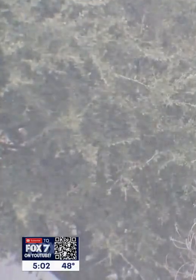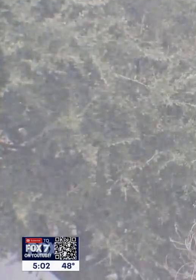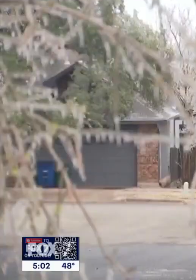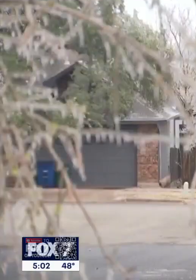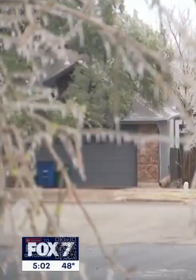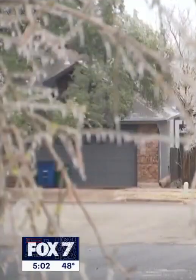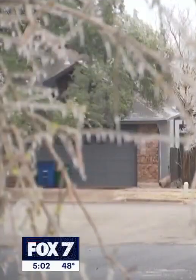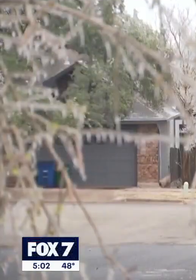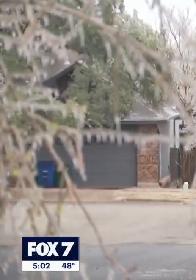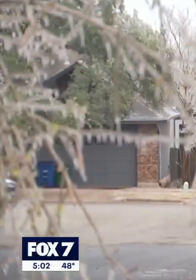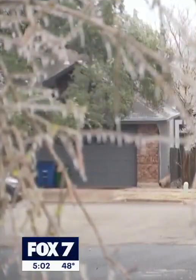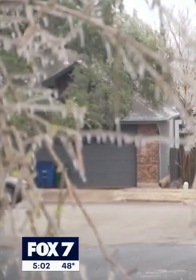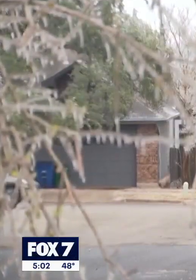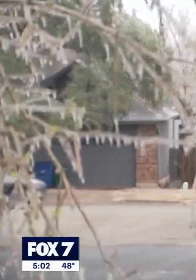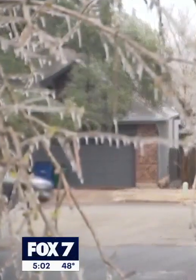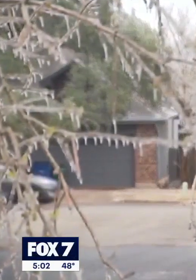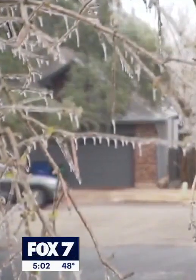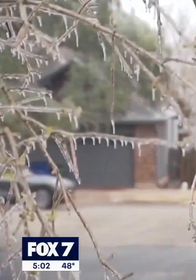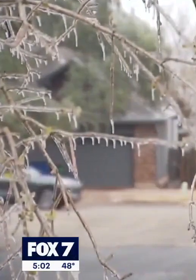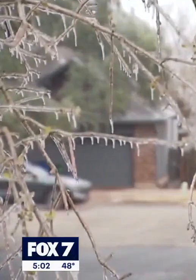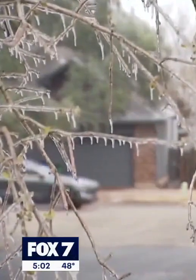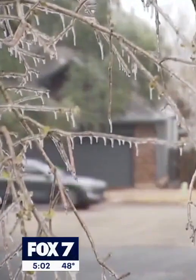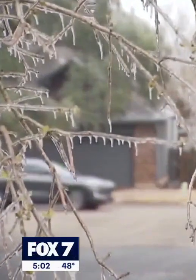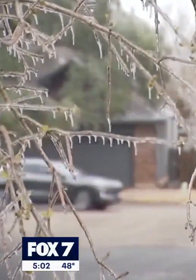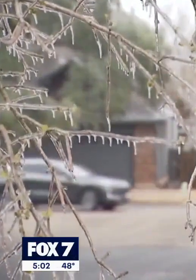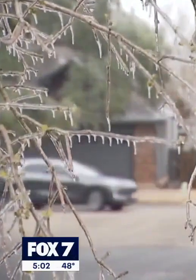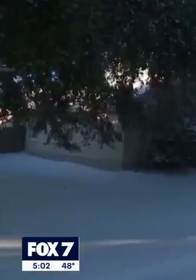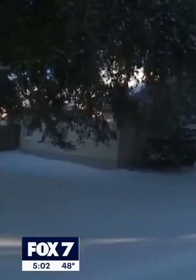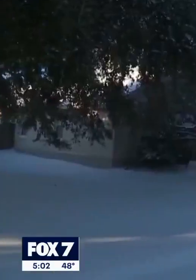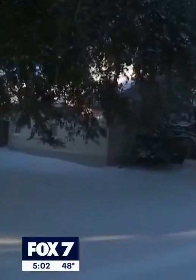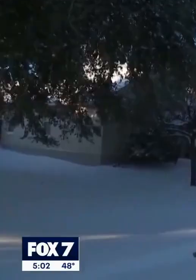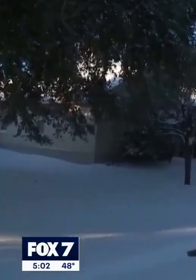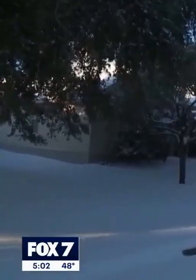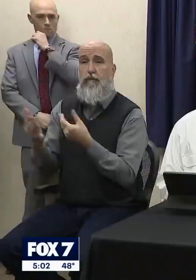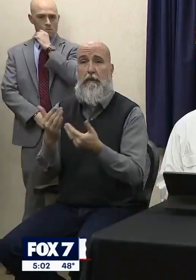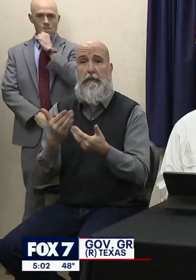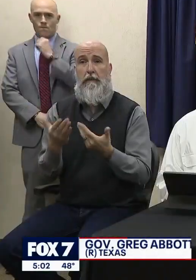PREPARING SNOW AND ICE LIKE WHAT HAPPENED IN 2021 IS NOT EXPECTED . AND WHILE THIS NEW EVENT WILL